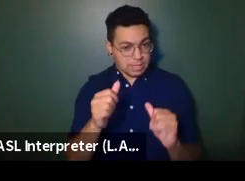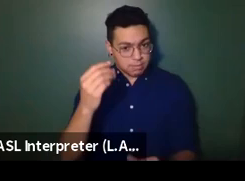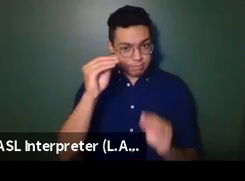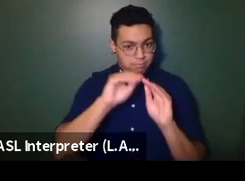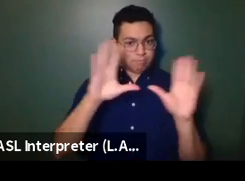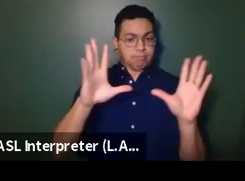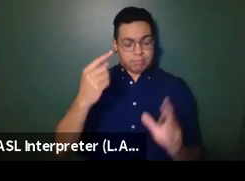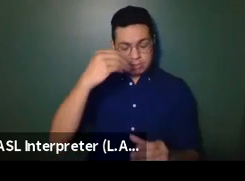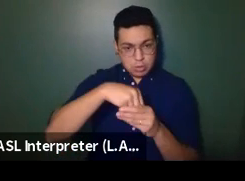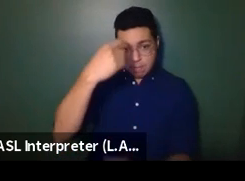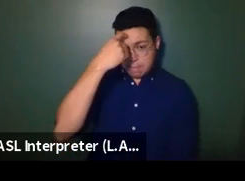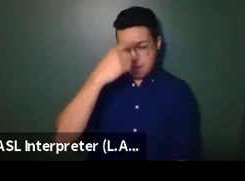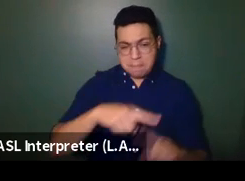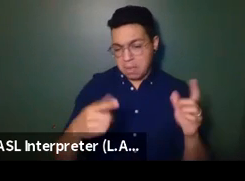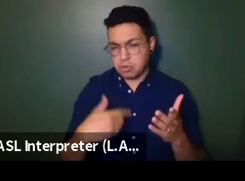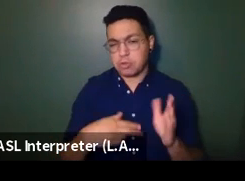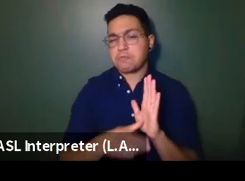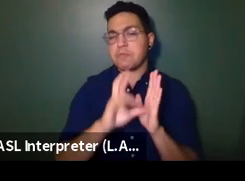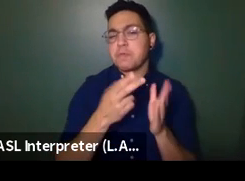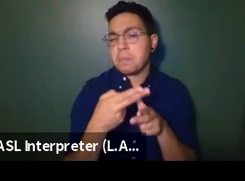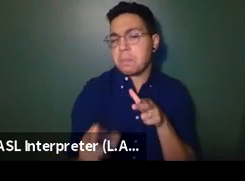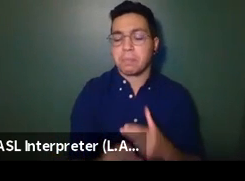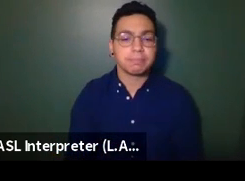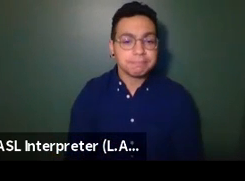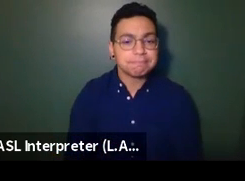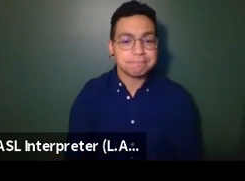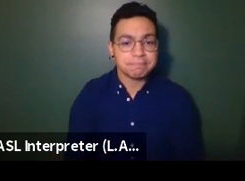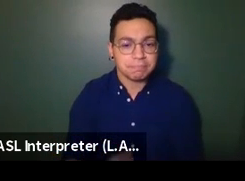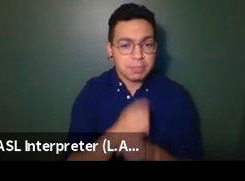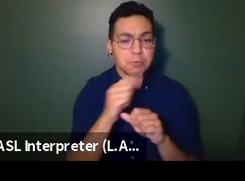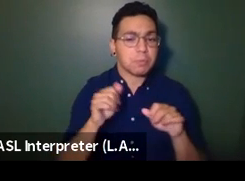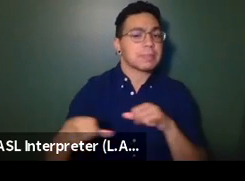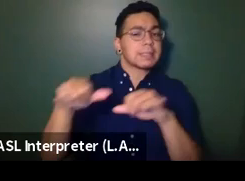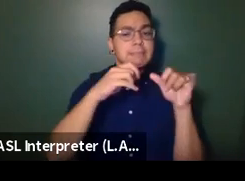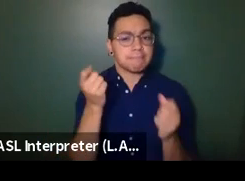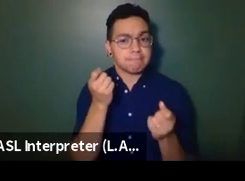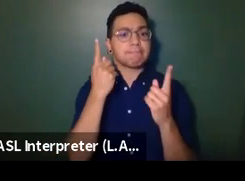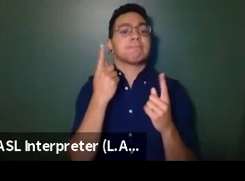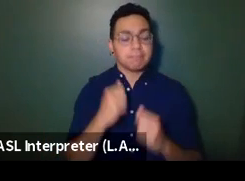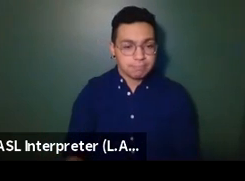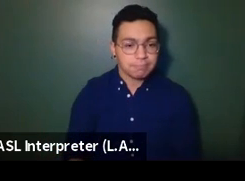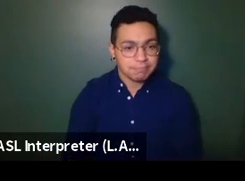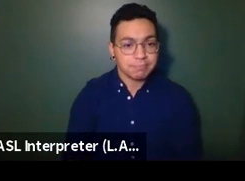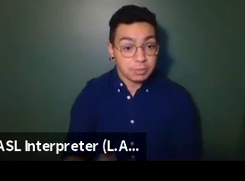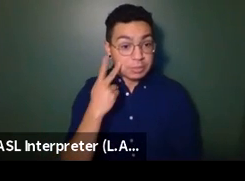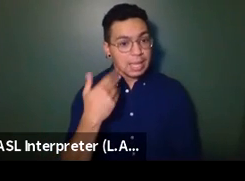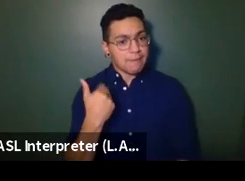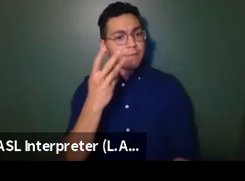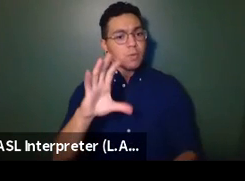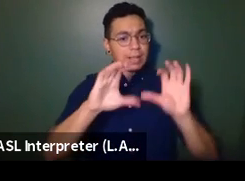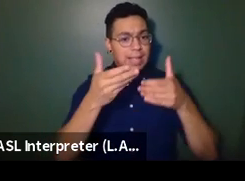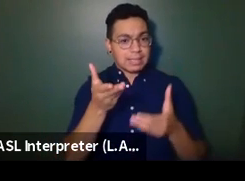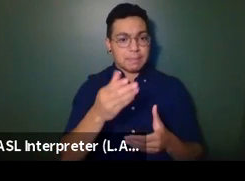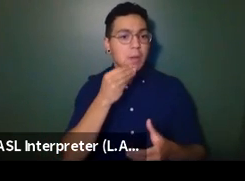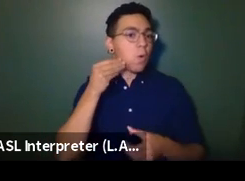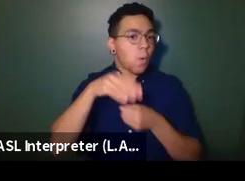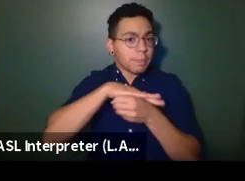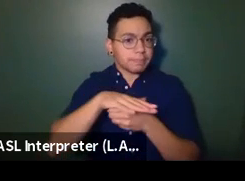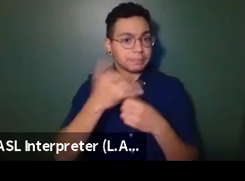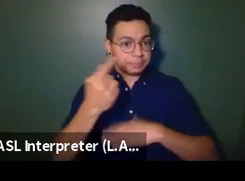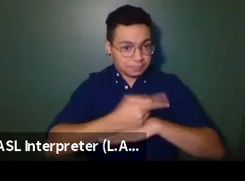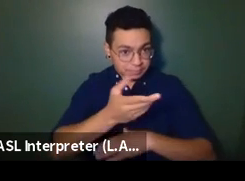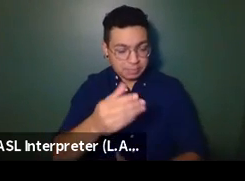Katherine Livick - ESD 112: And that would, that's great. But I want to make sure that we're all kind of on the same page. You'll see that I have some classes in my home base today. This is my home page for Google Classroom.